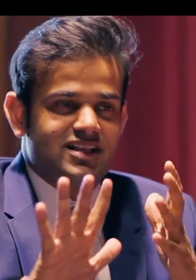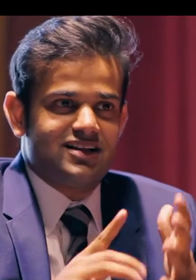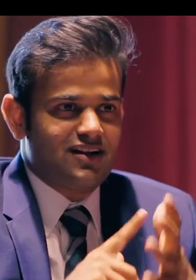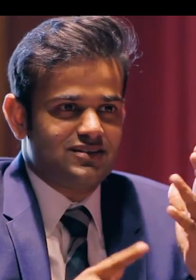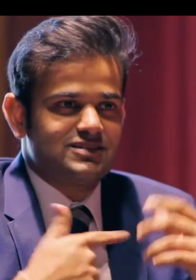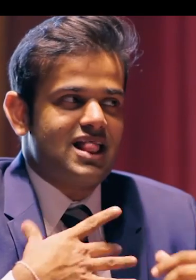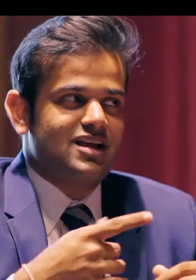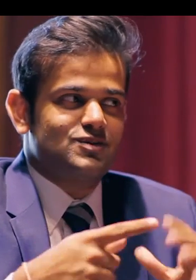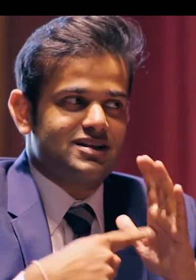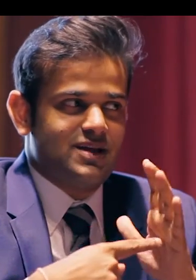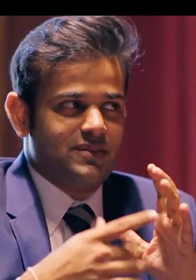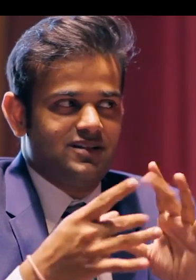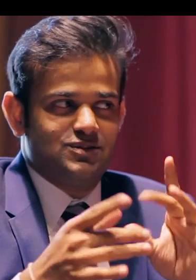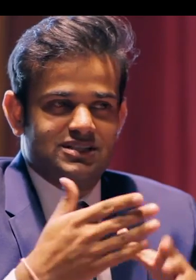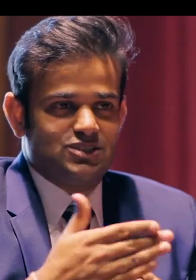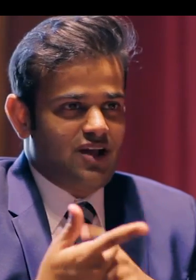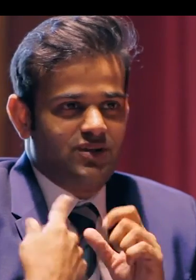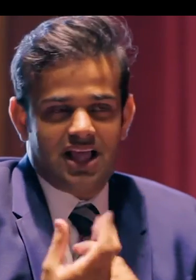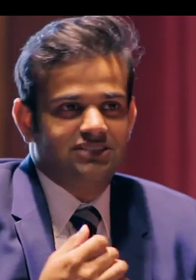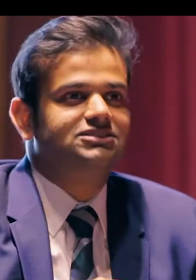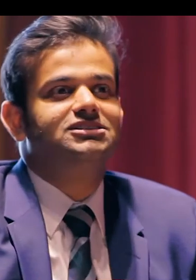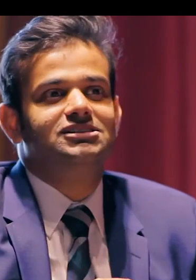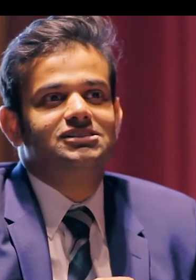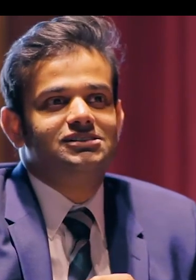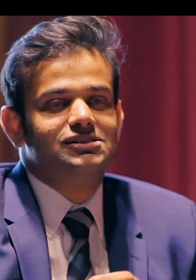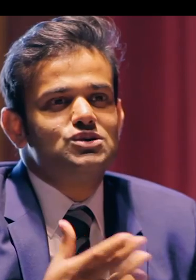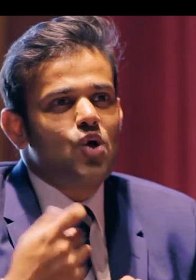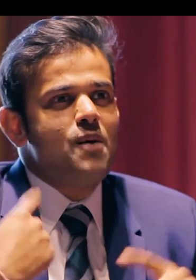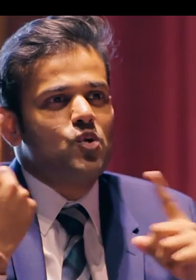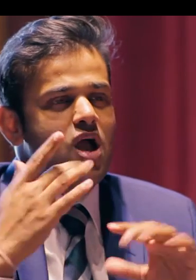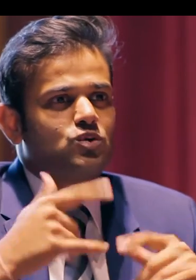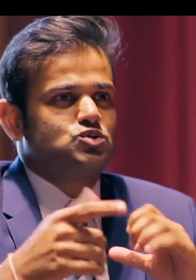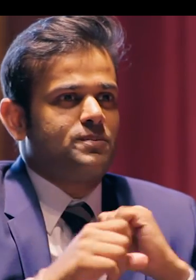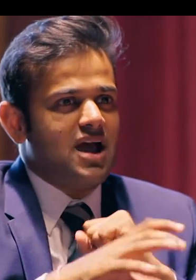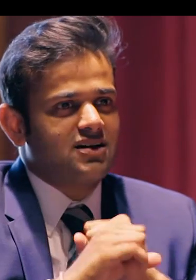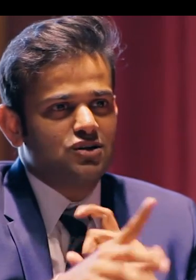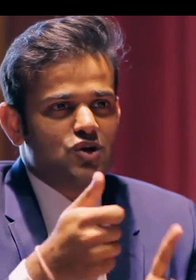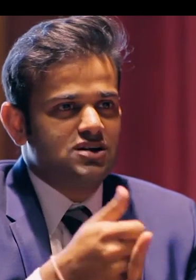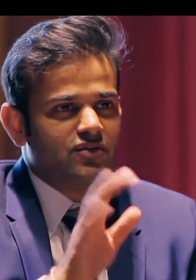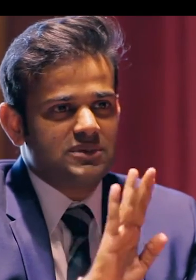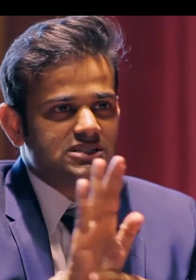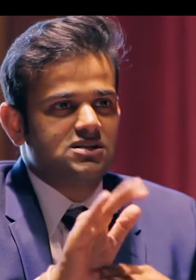Yeah, those are great. I liked those examples and the short stories you shared. So I'm wondering, how do you market yourself